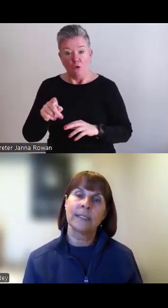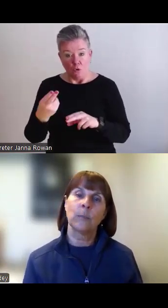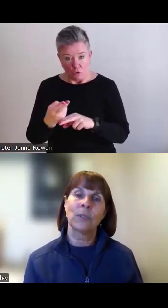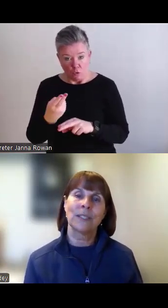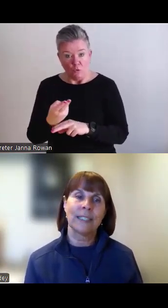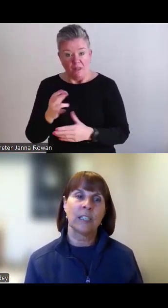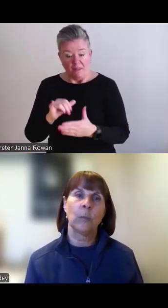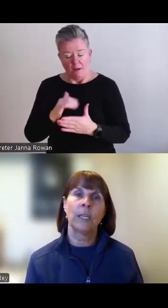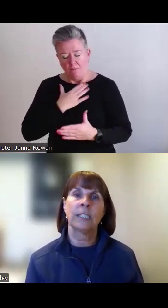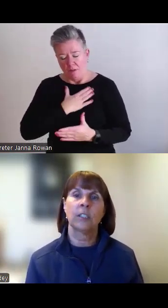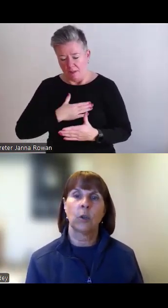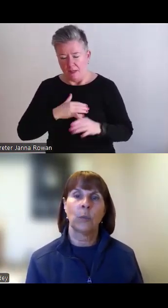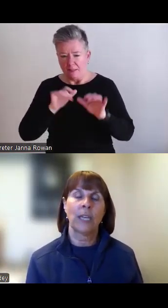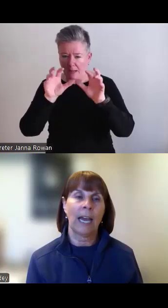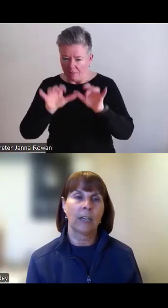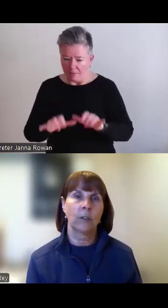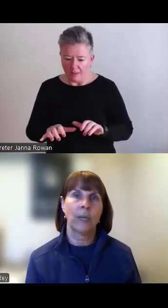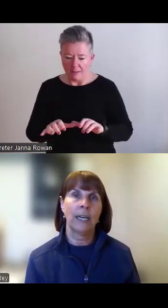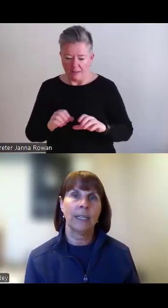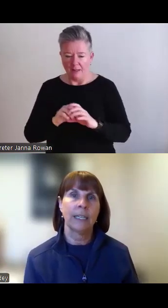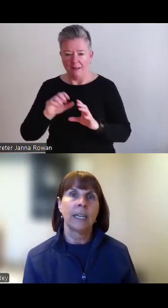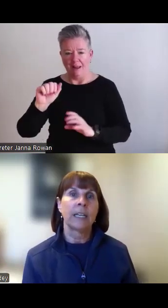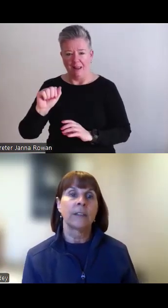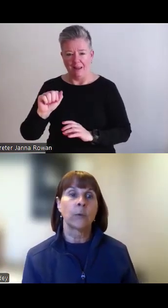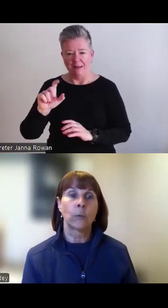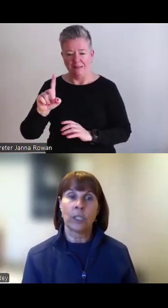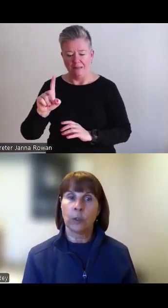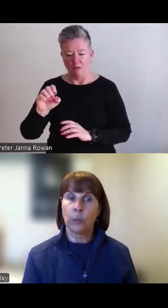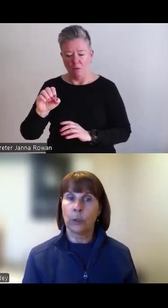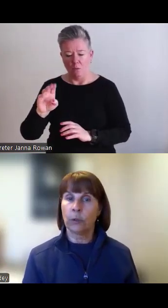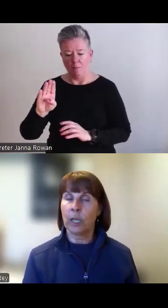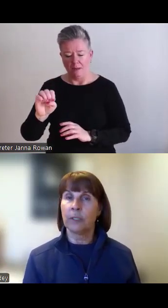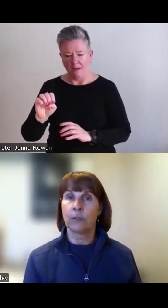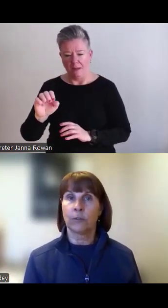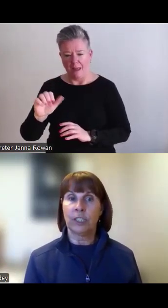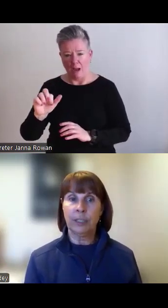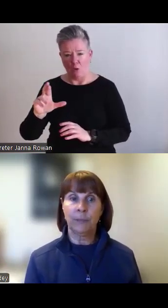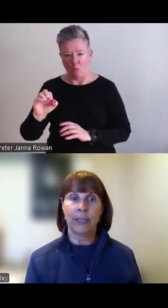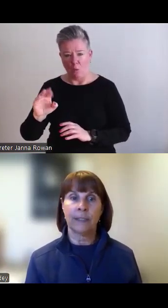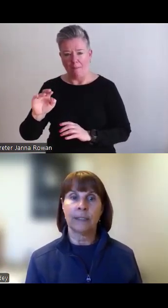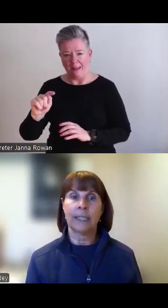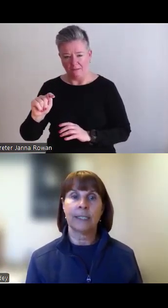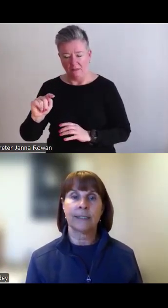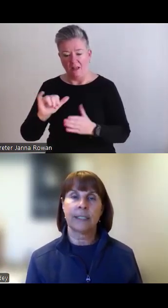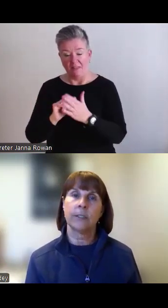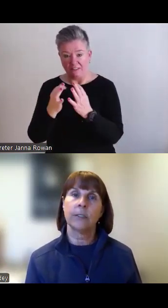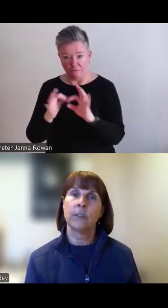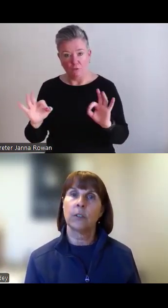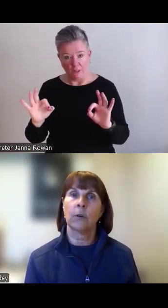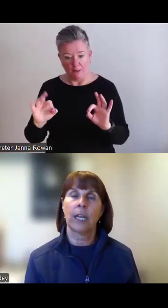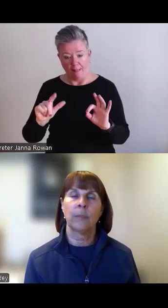please complete them in Adobe Acrobat. The Reader program is free and the link is here if you don't